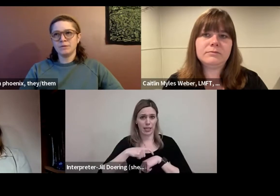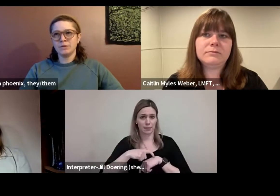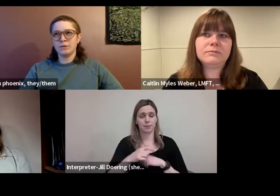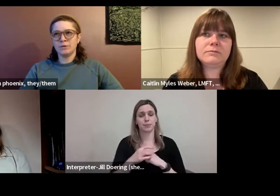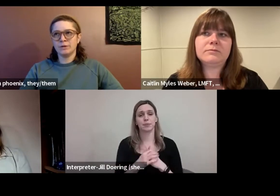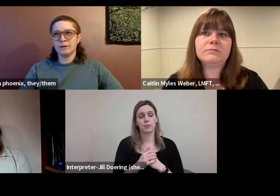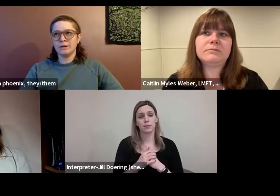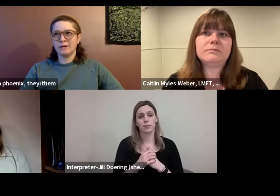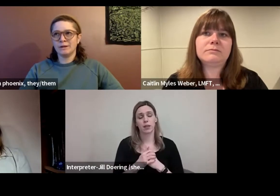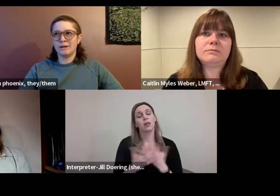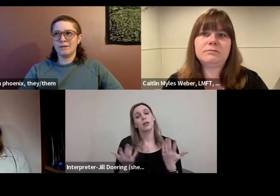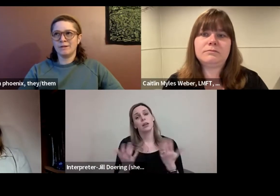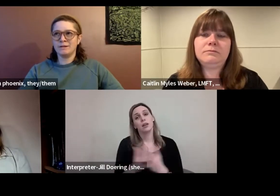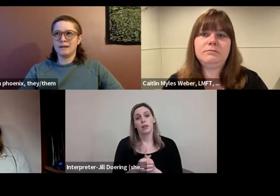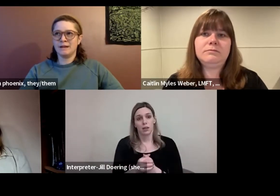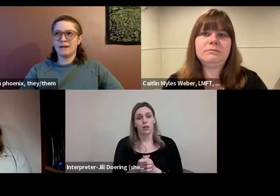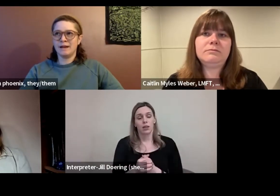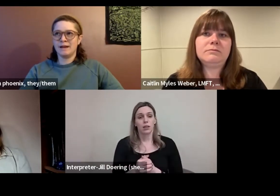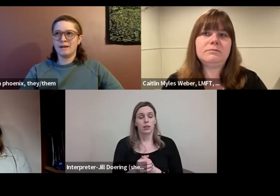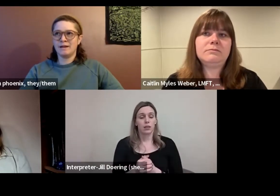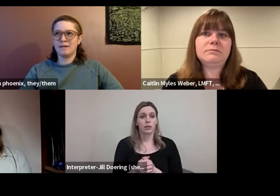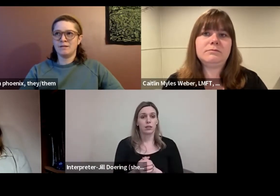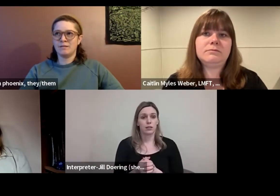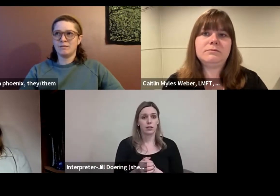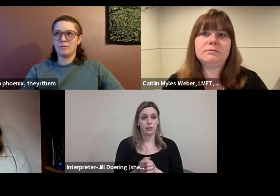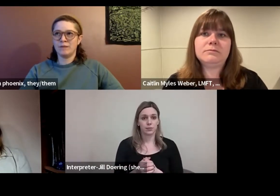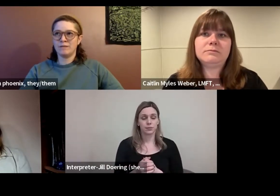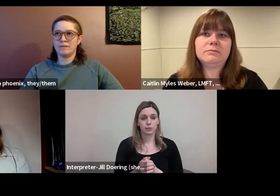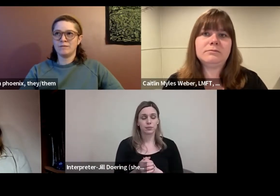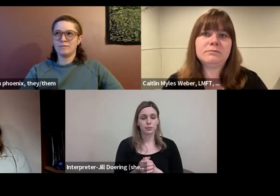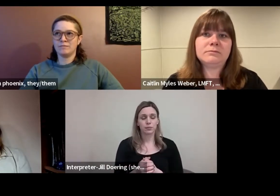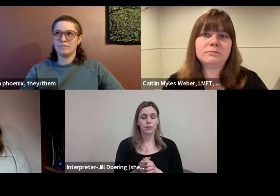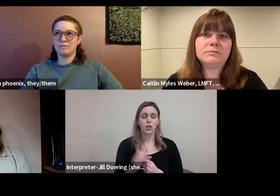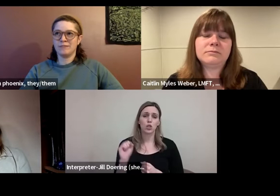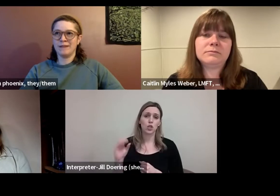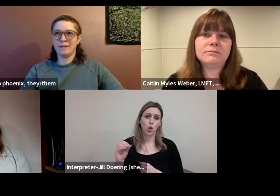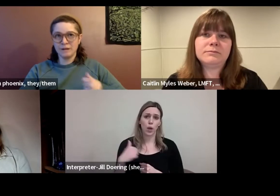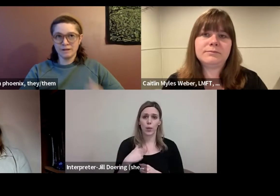So, you know, I would say that with every client